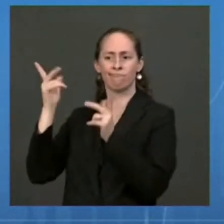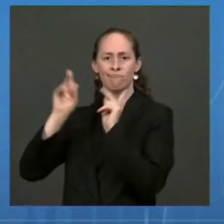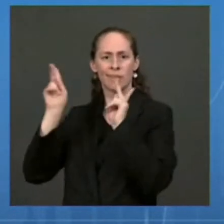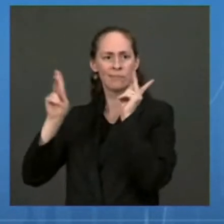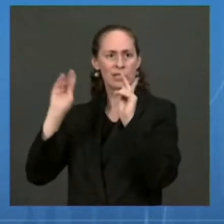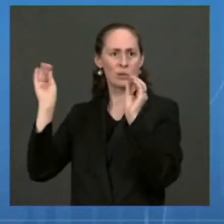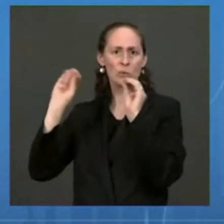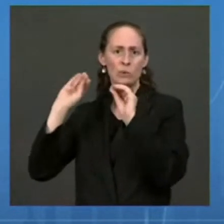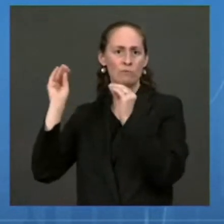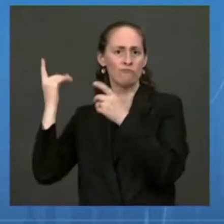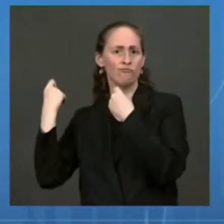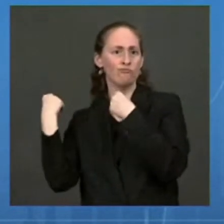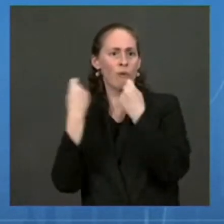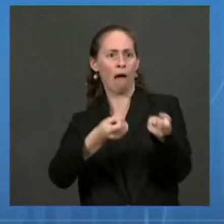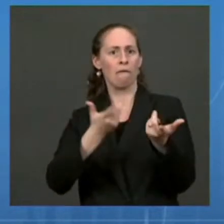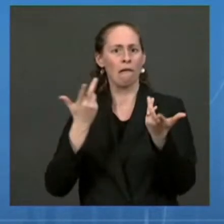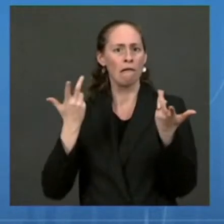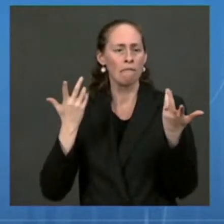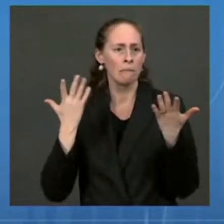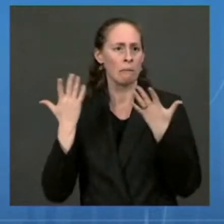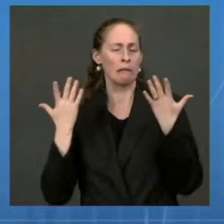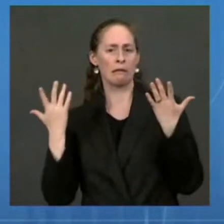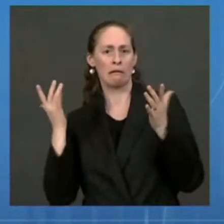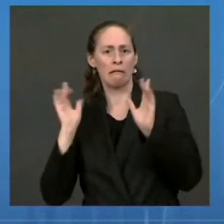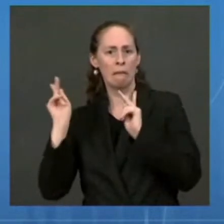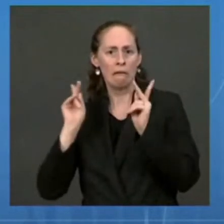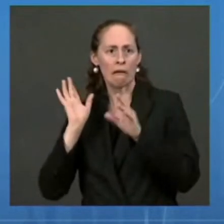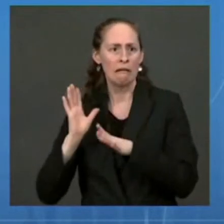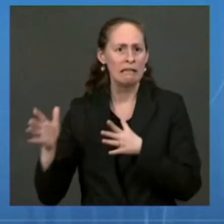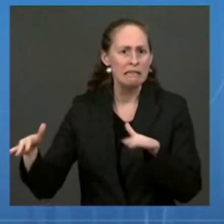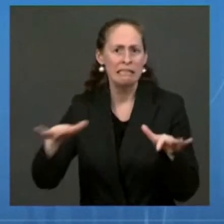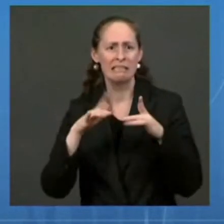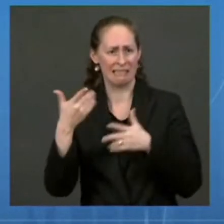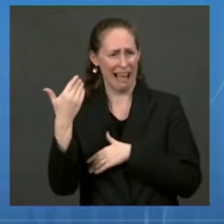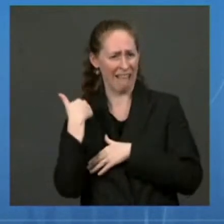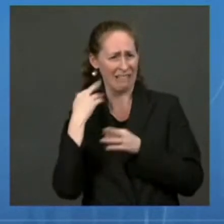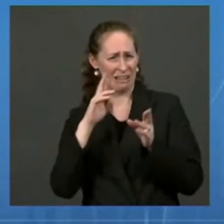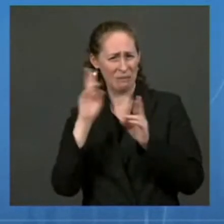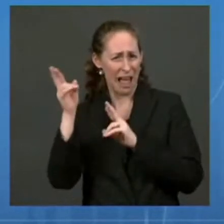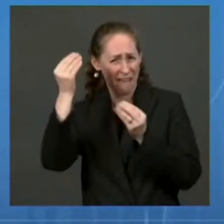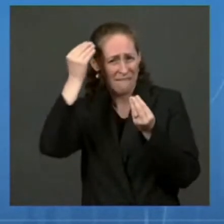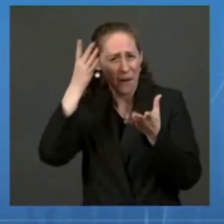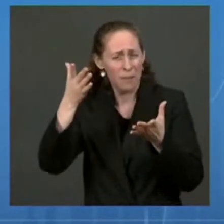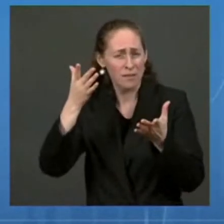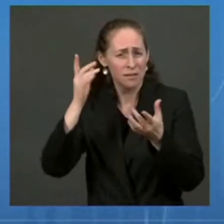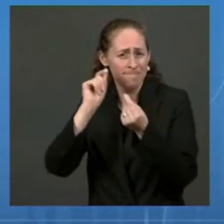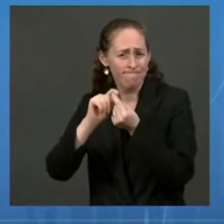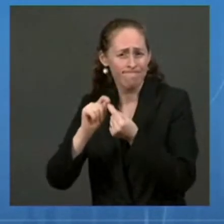THAT. SOME TRANSPT COANIES AND WHATNOT SAY THAT COMPLIANCE OF